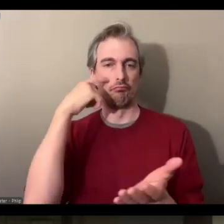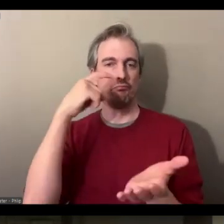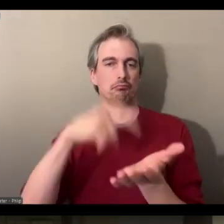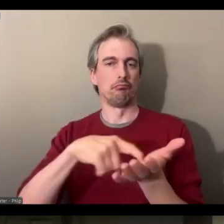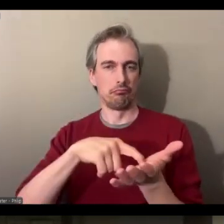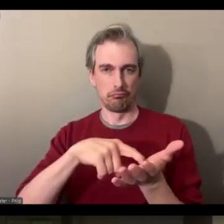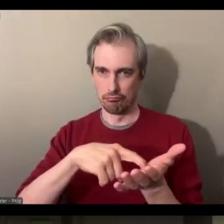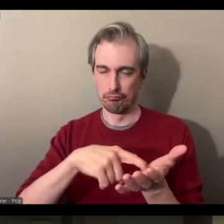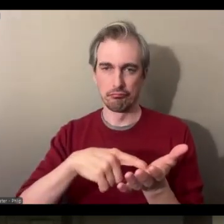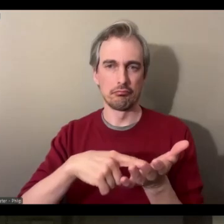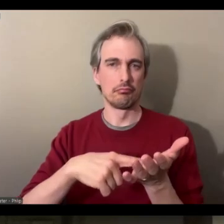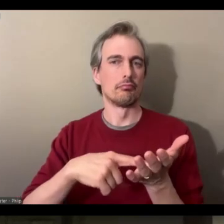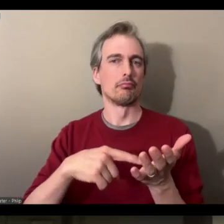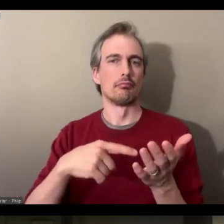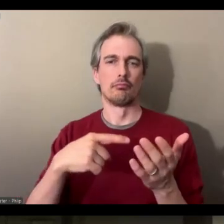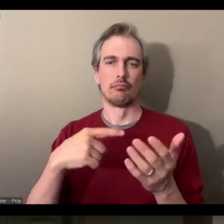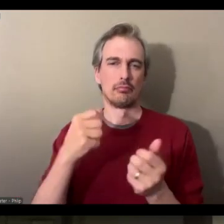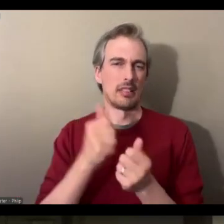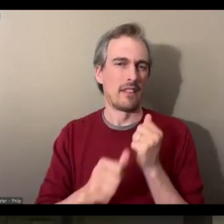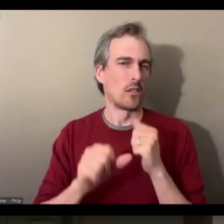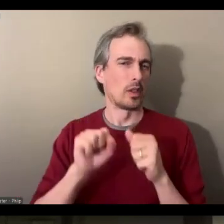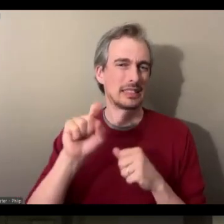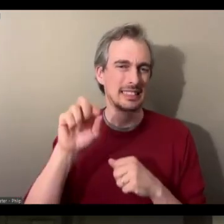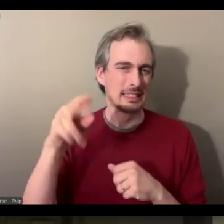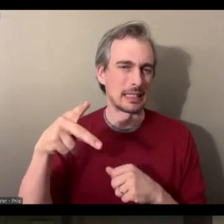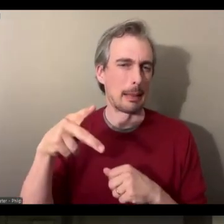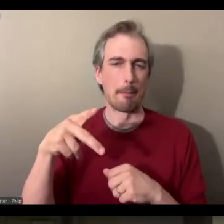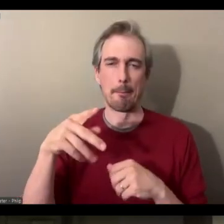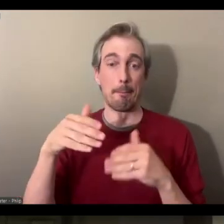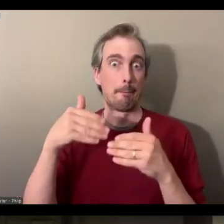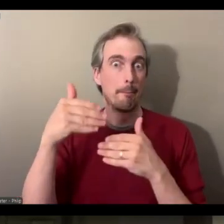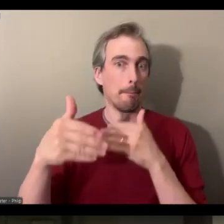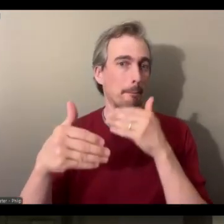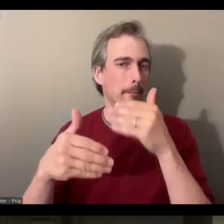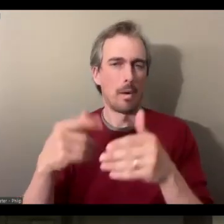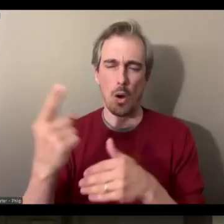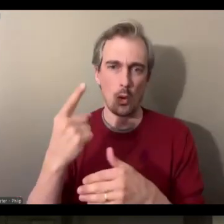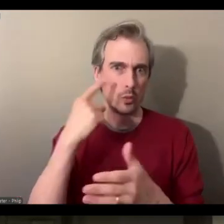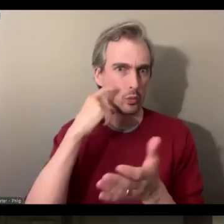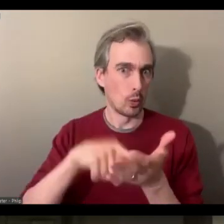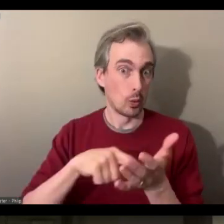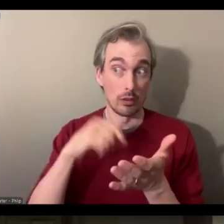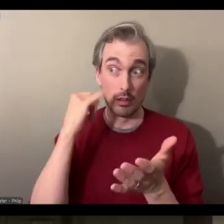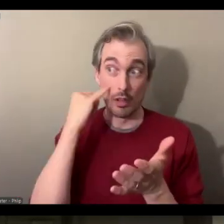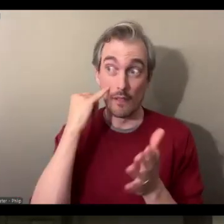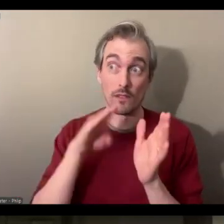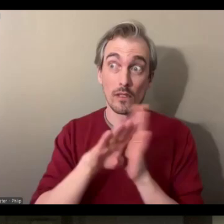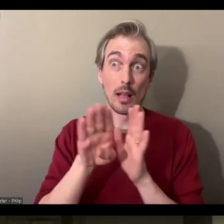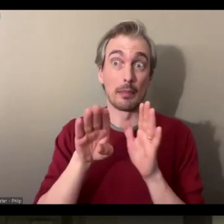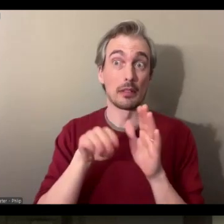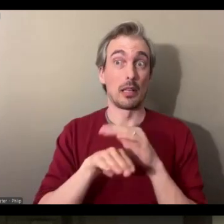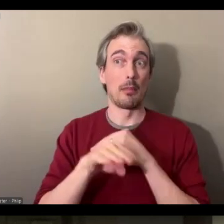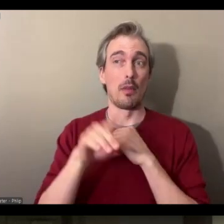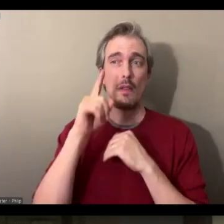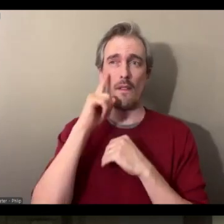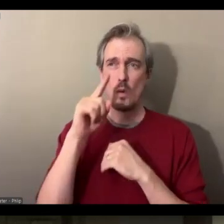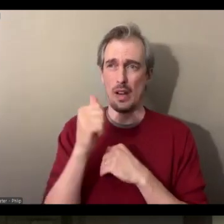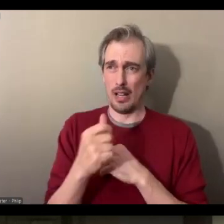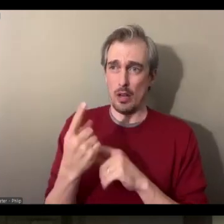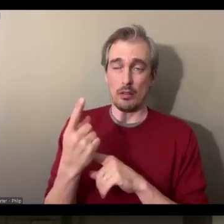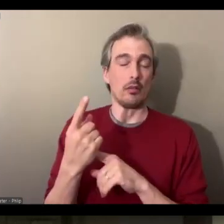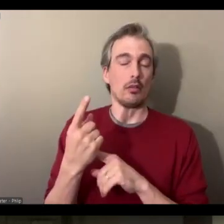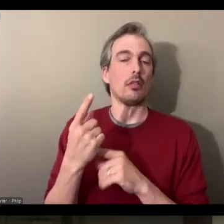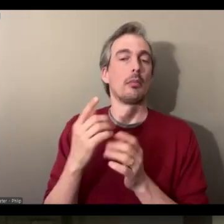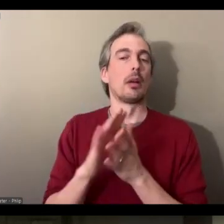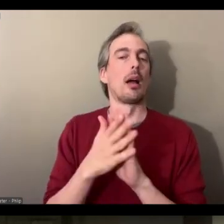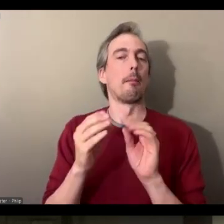anything that we build. It's not about... I mean, it's great to make something accessible for some